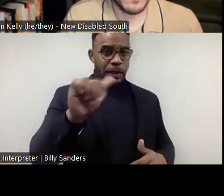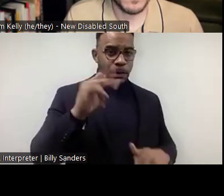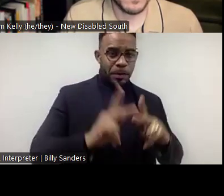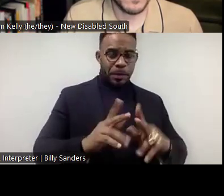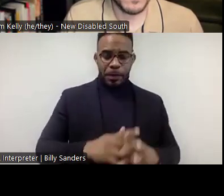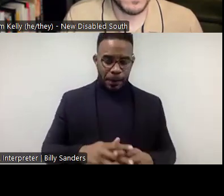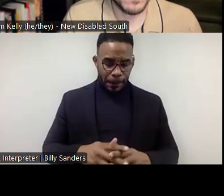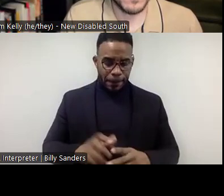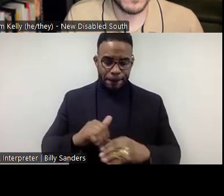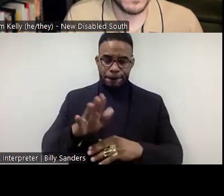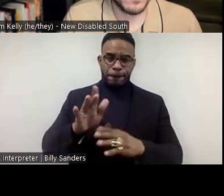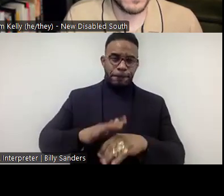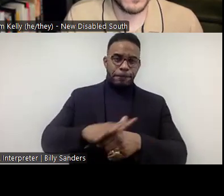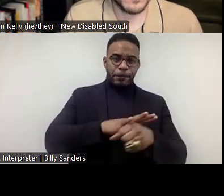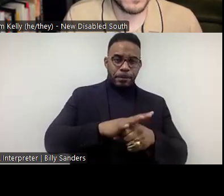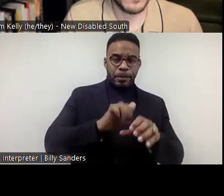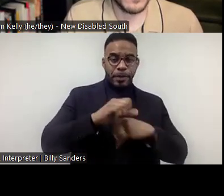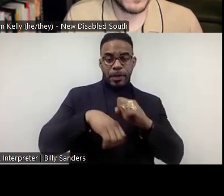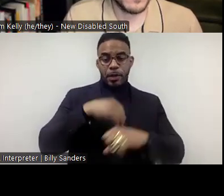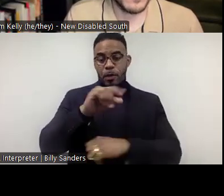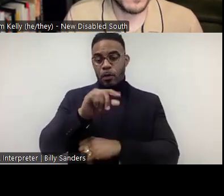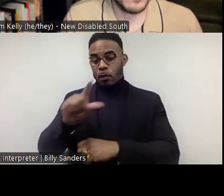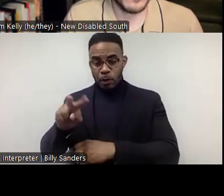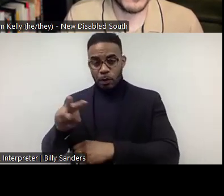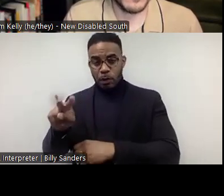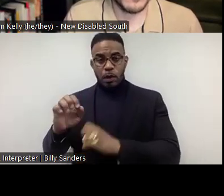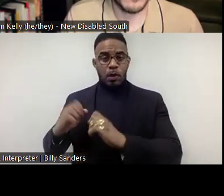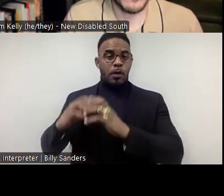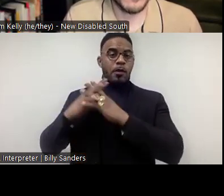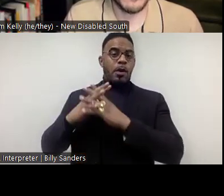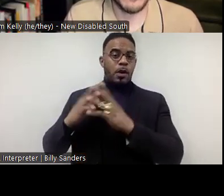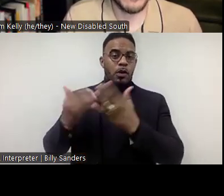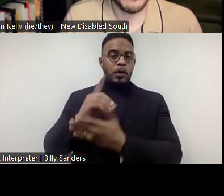Innovation Prize. He's been organizing in the south since 2009, committed to building a progressive future for